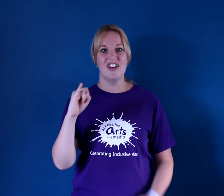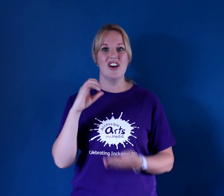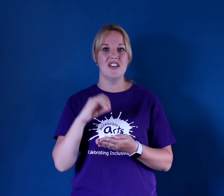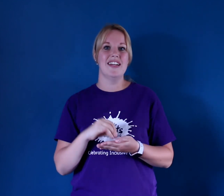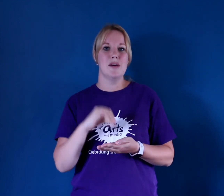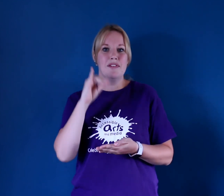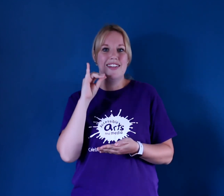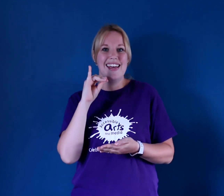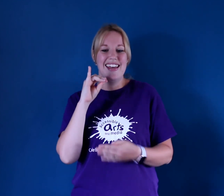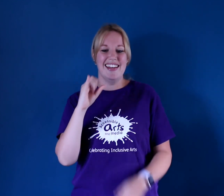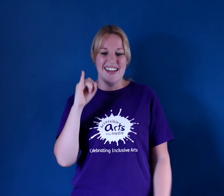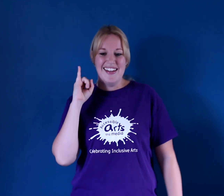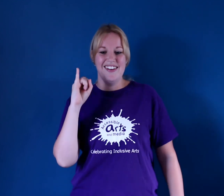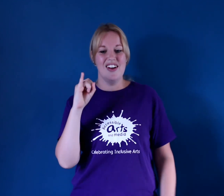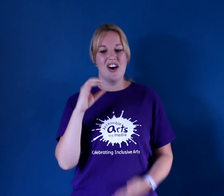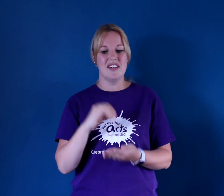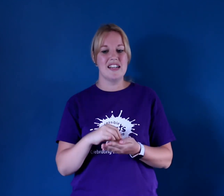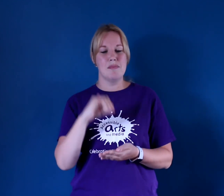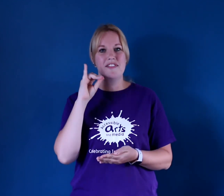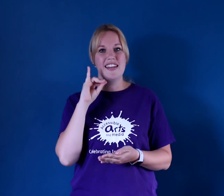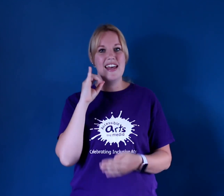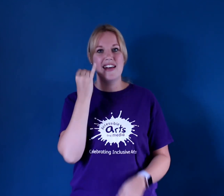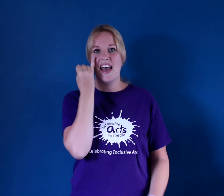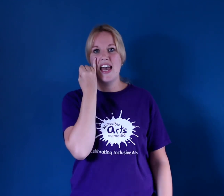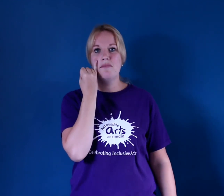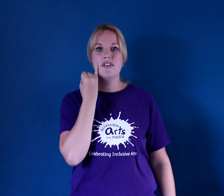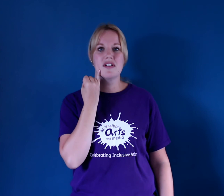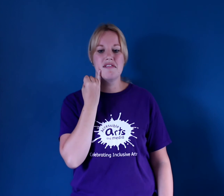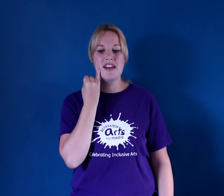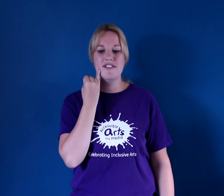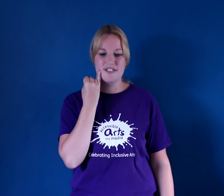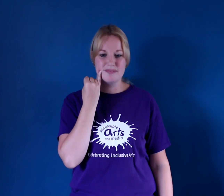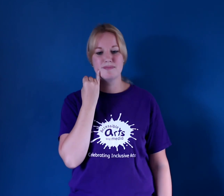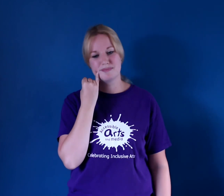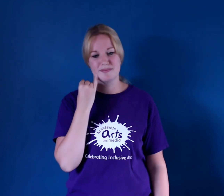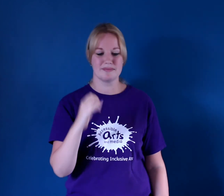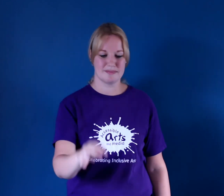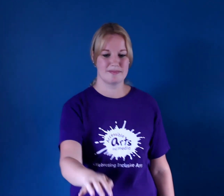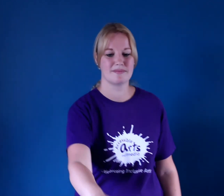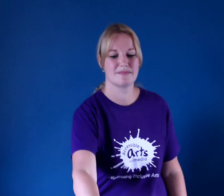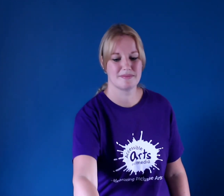Naughty cup of tea, naughty cup of tea came to grief.